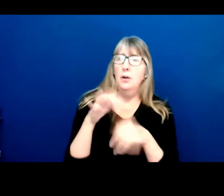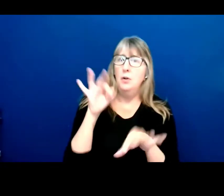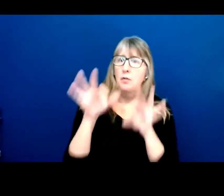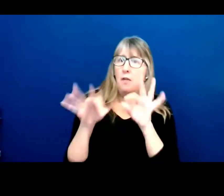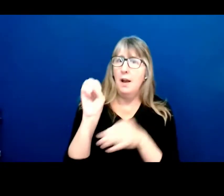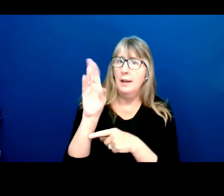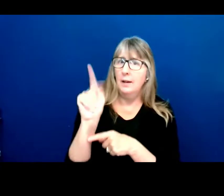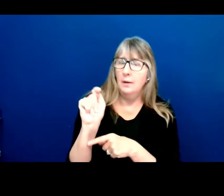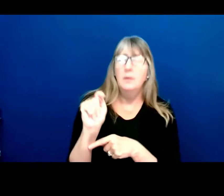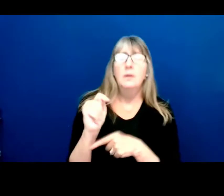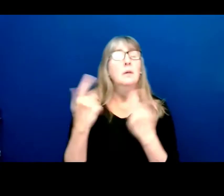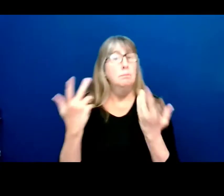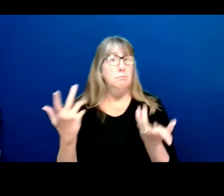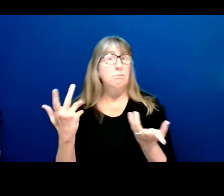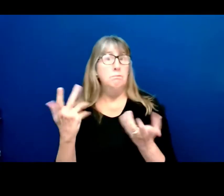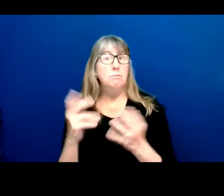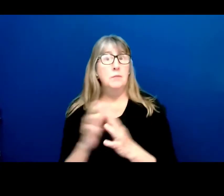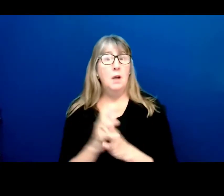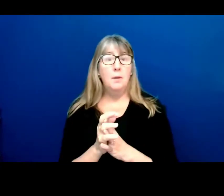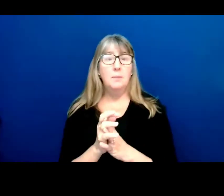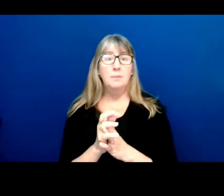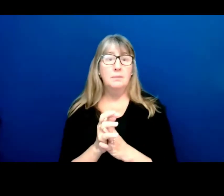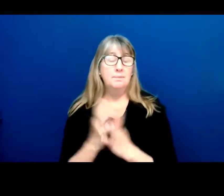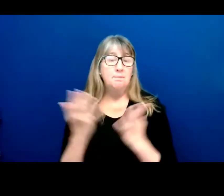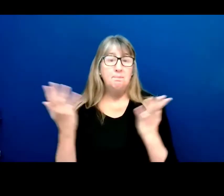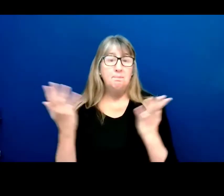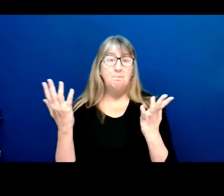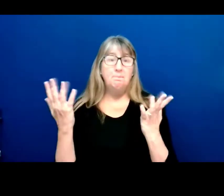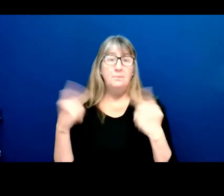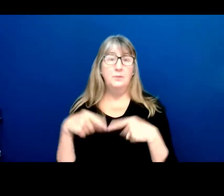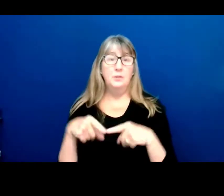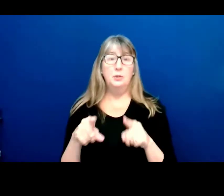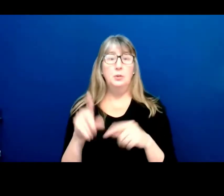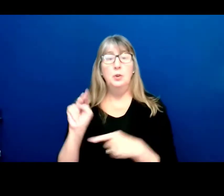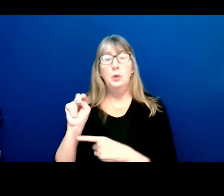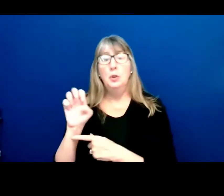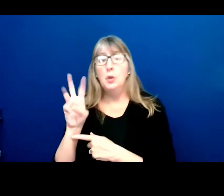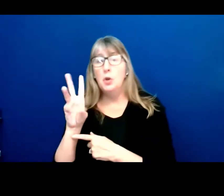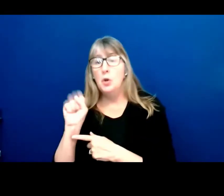And it's through news articles where somebody said,